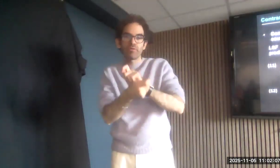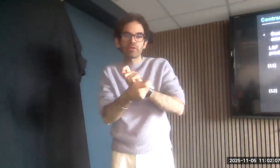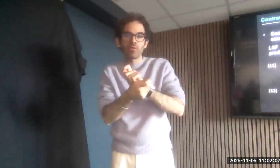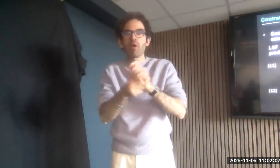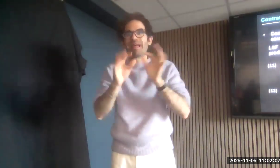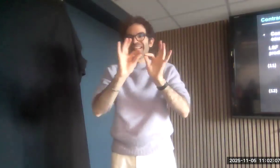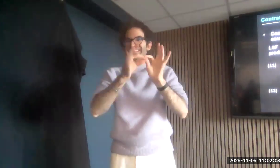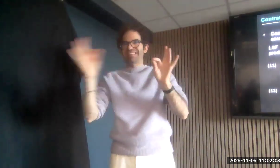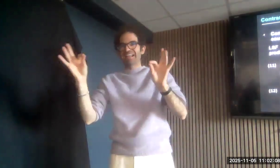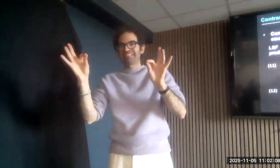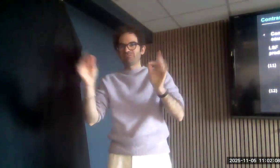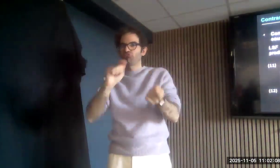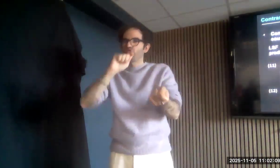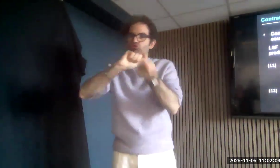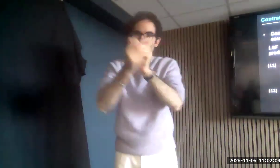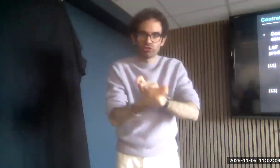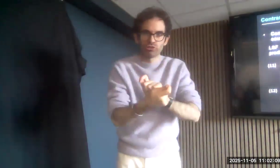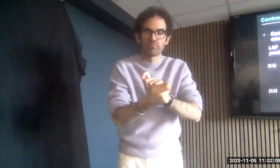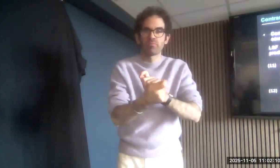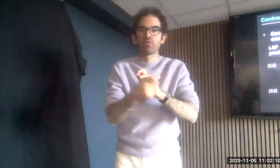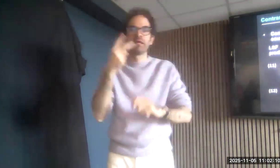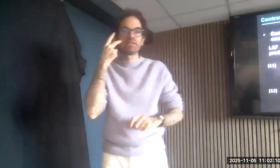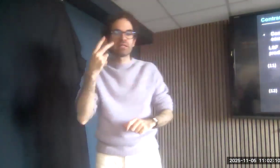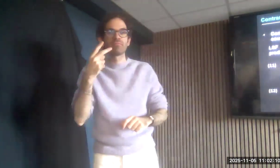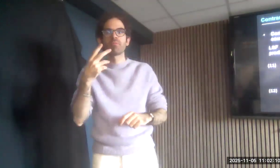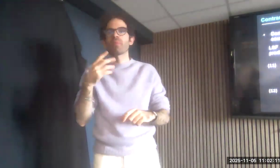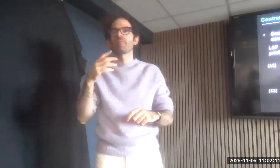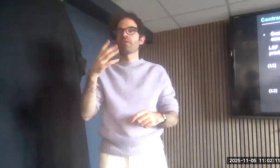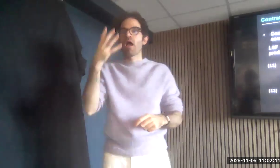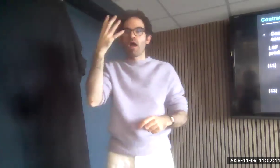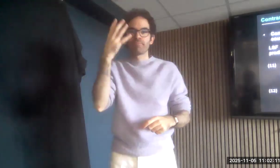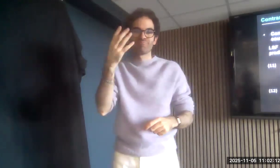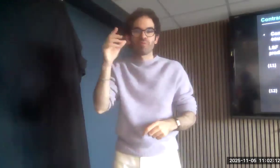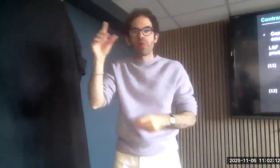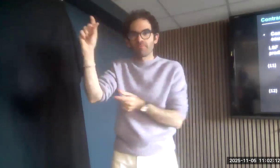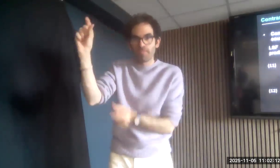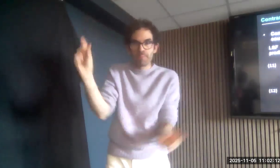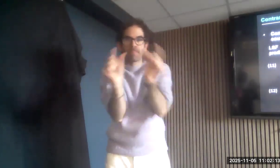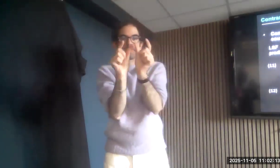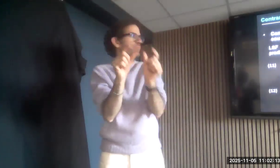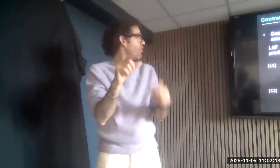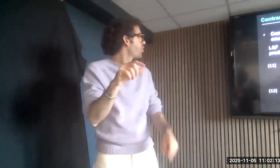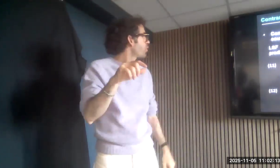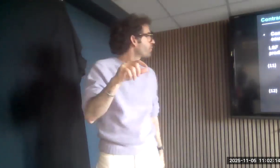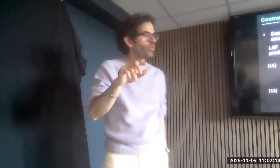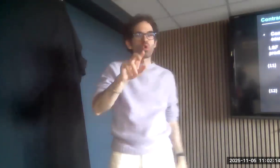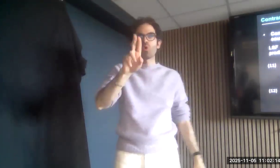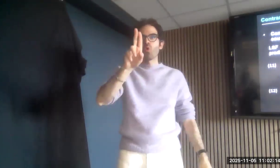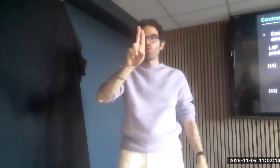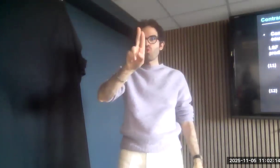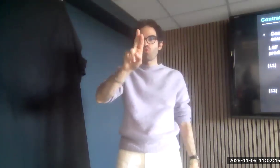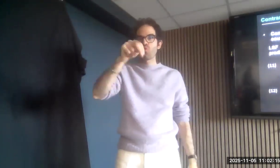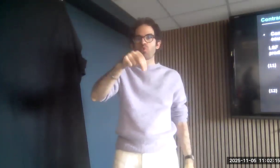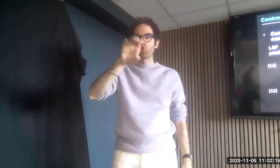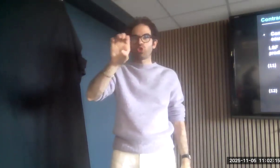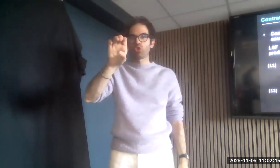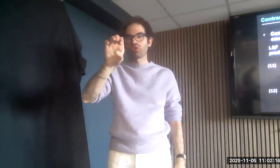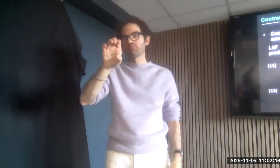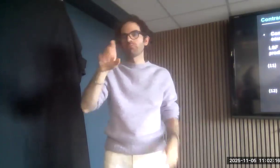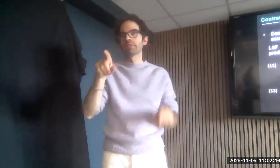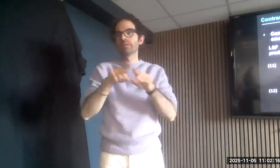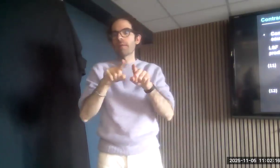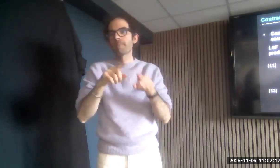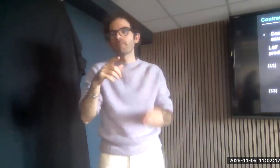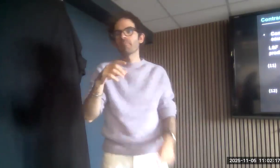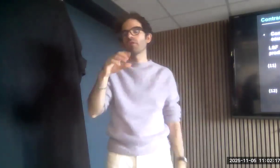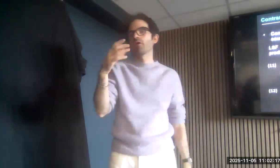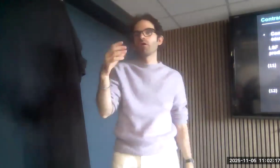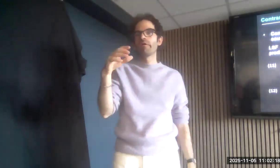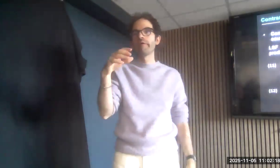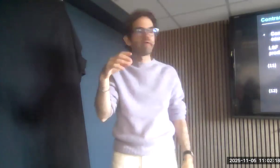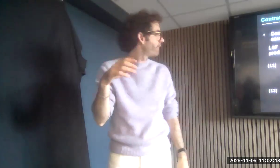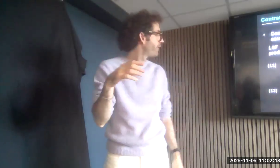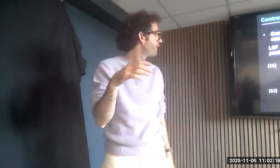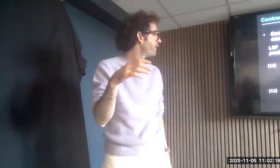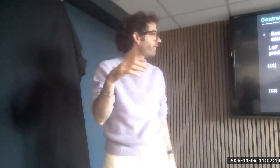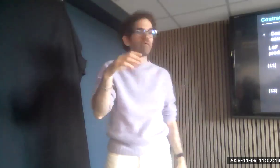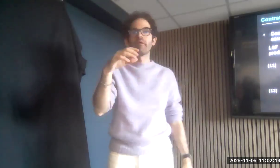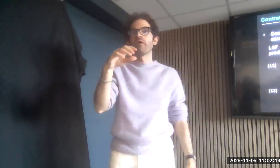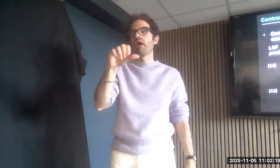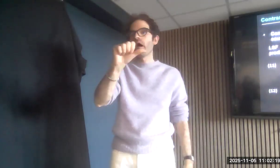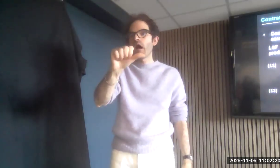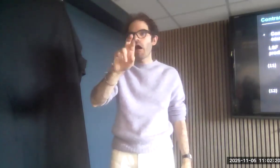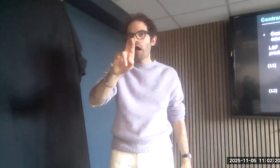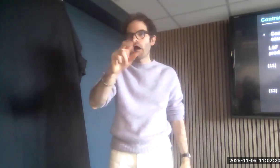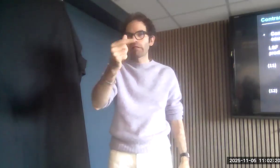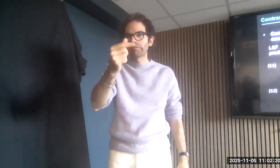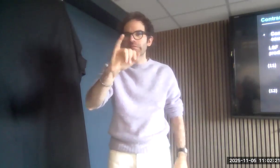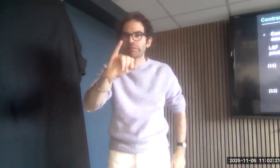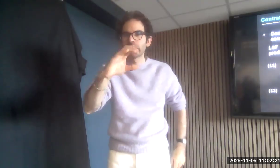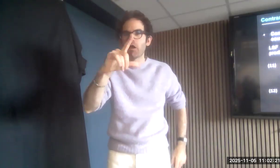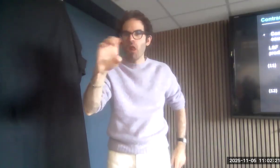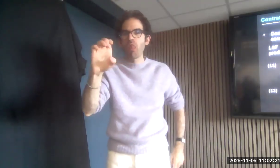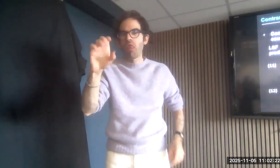has improved or changed.